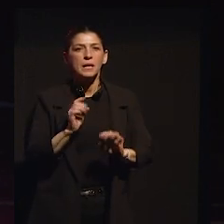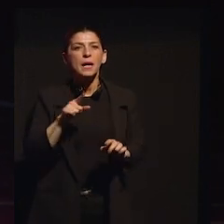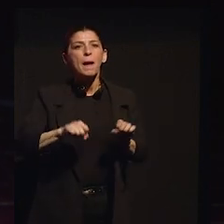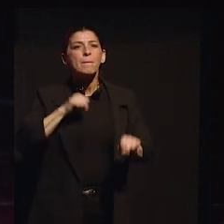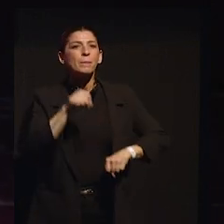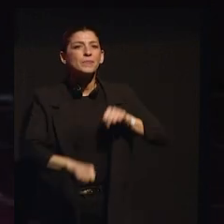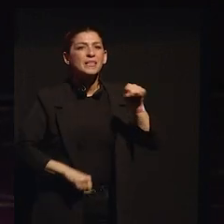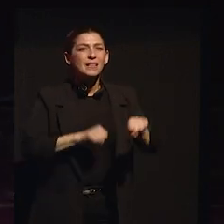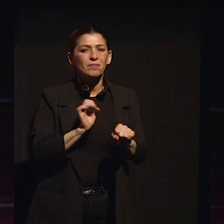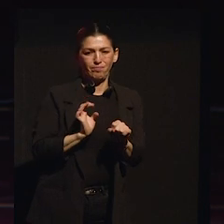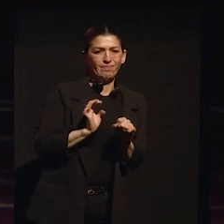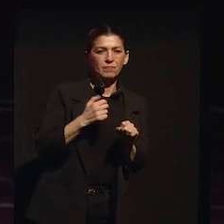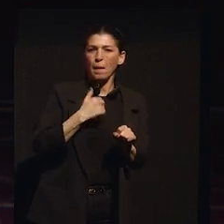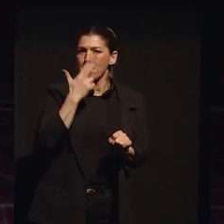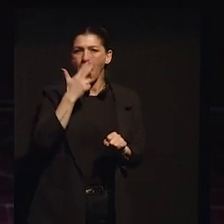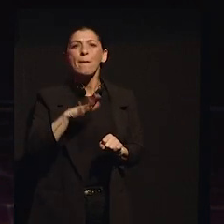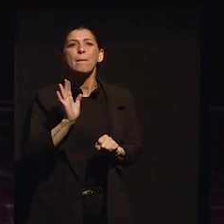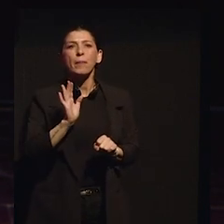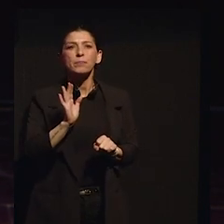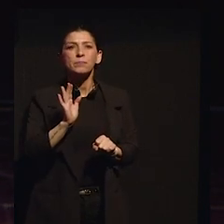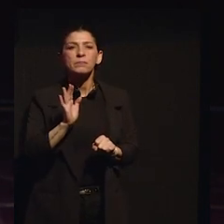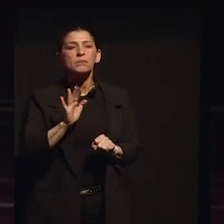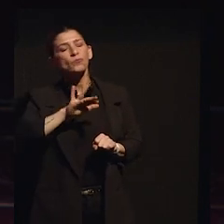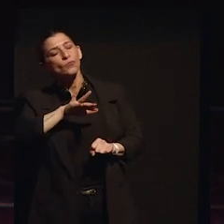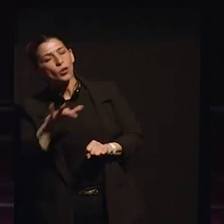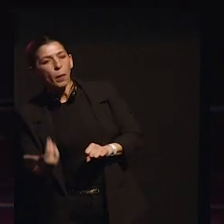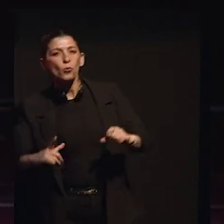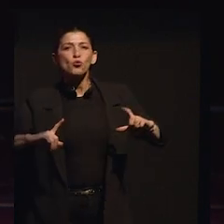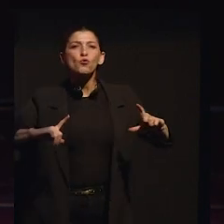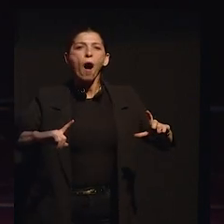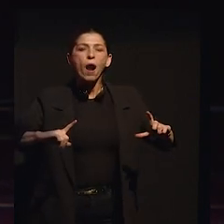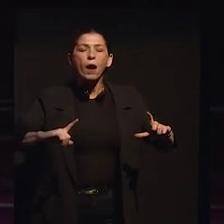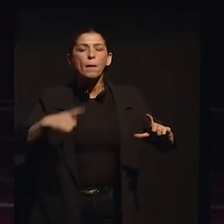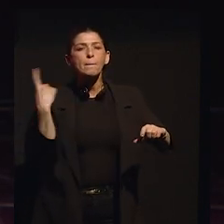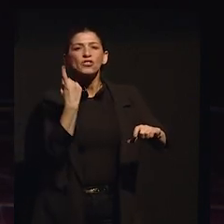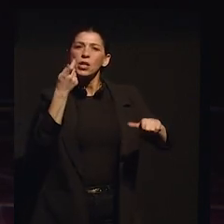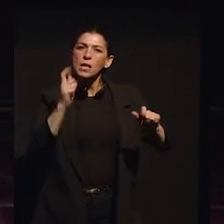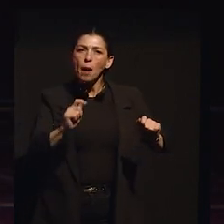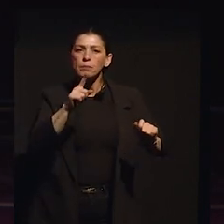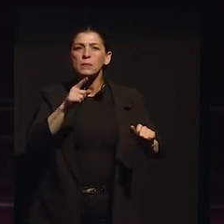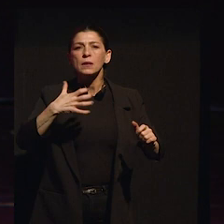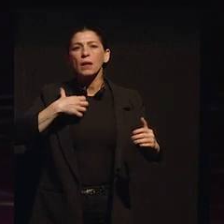“cycling is not really my style”, try some other circular movements. For example, dance or walk, or hike,